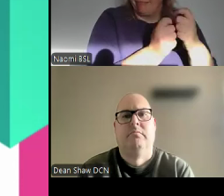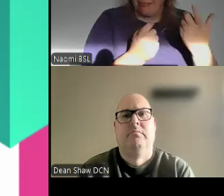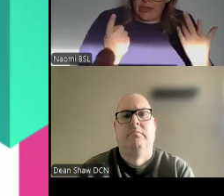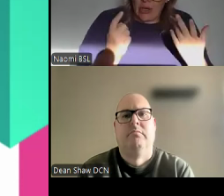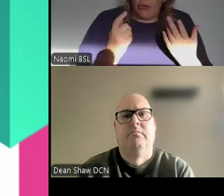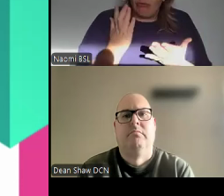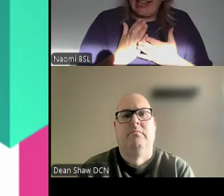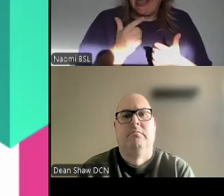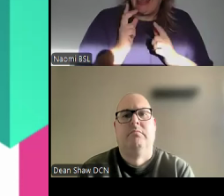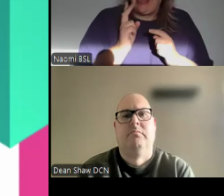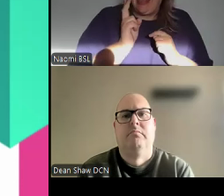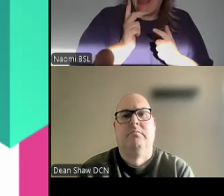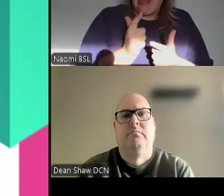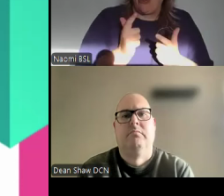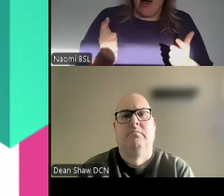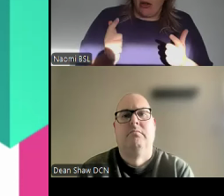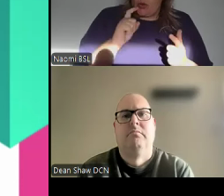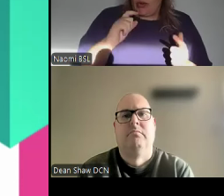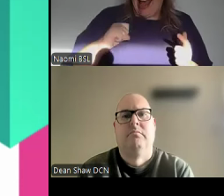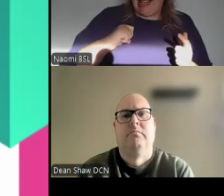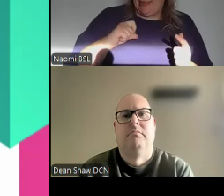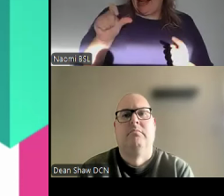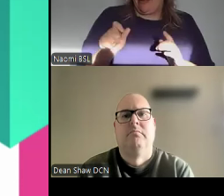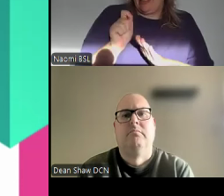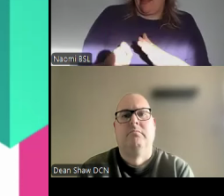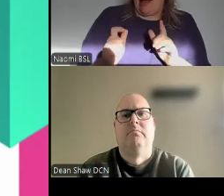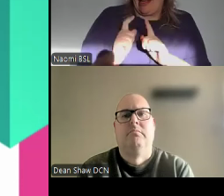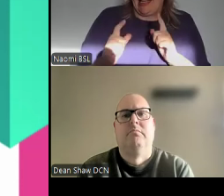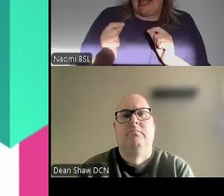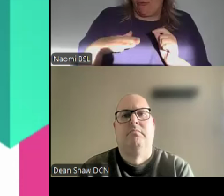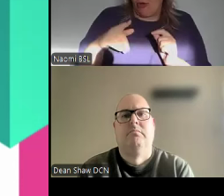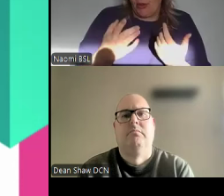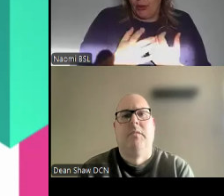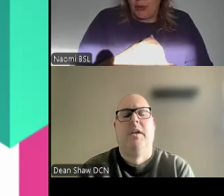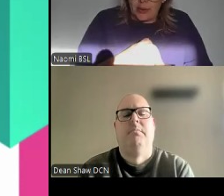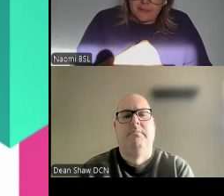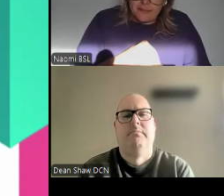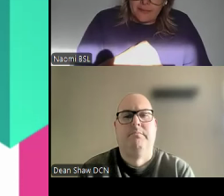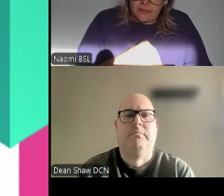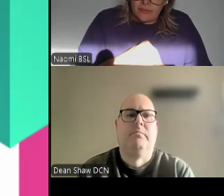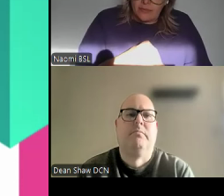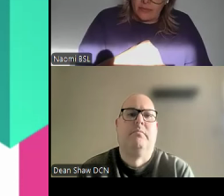How often can people realistically purchase and consume your offer, and how often can they engage with you?